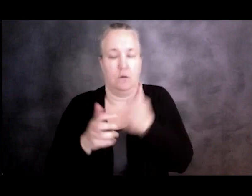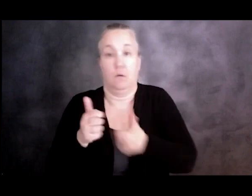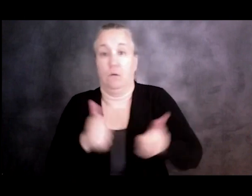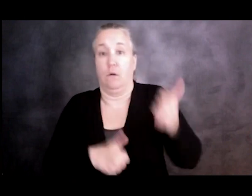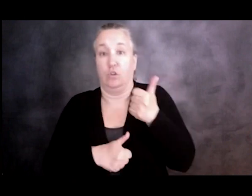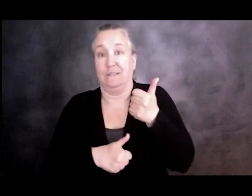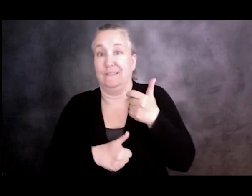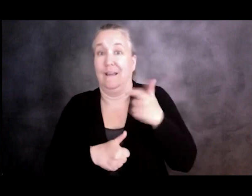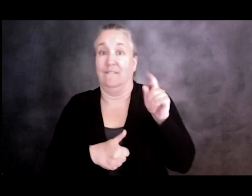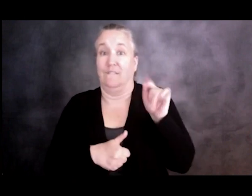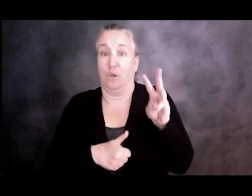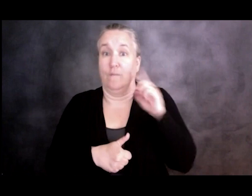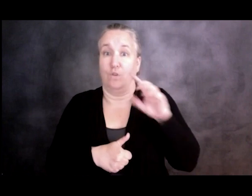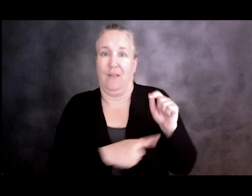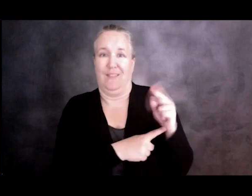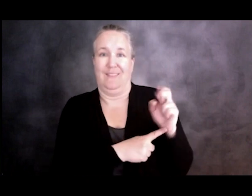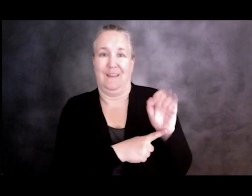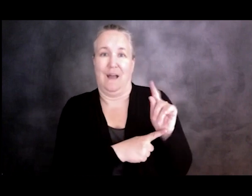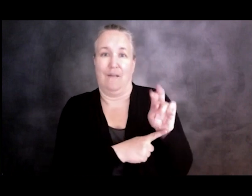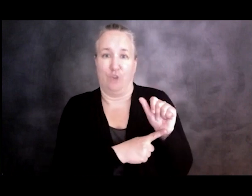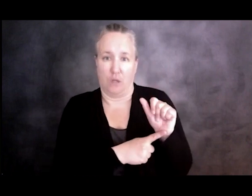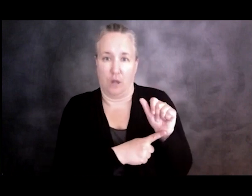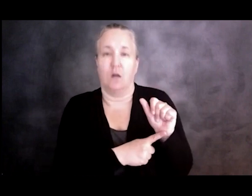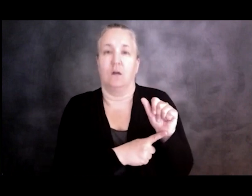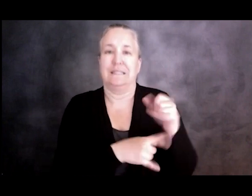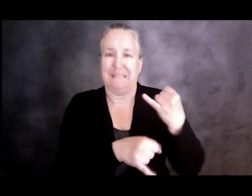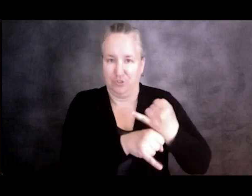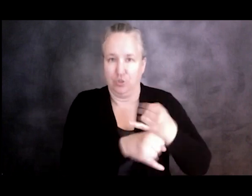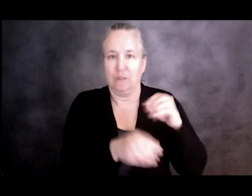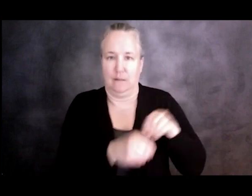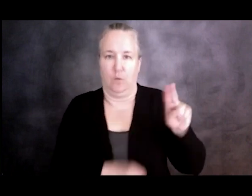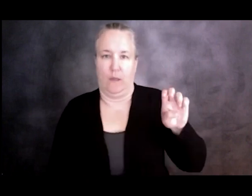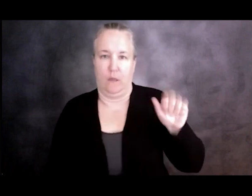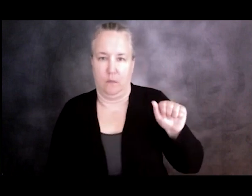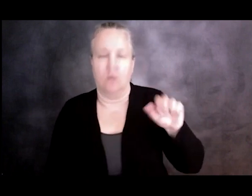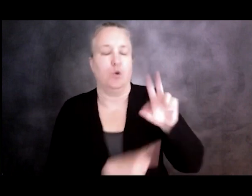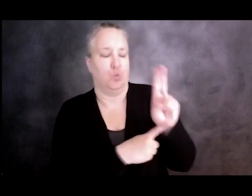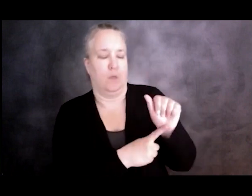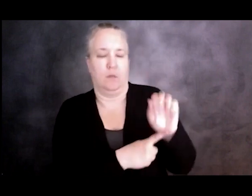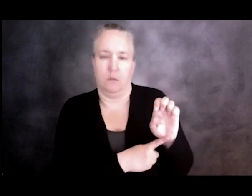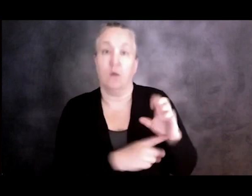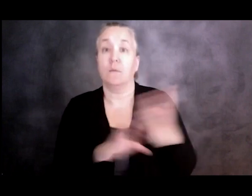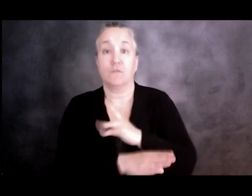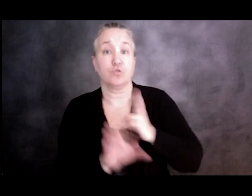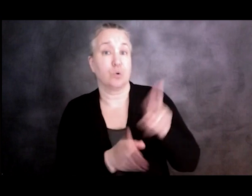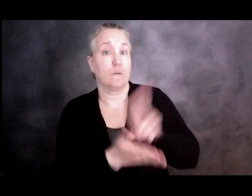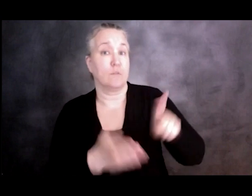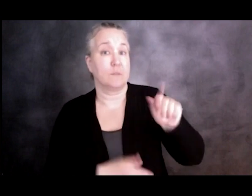at the Africa Institute in Sharjah, the United Arab Emirates. Before joining the University of Pennsylvania in 2017,